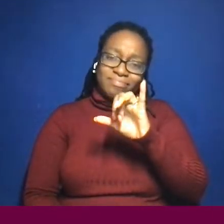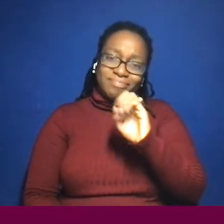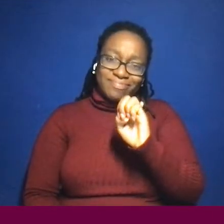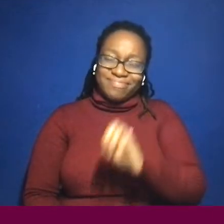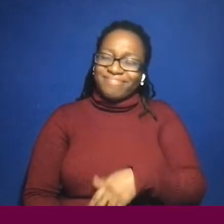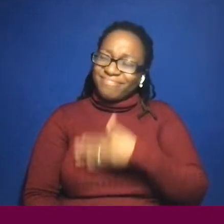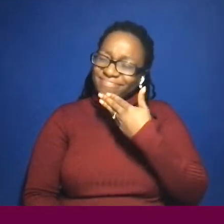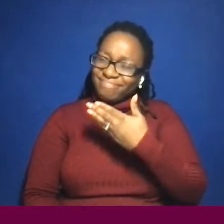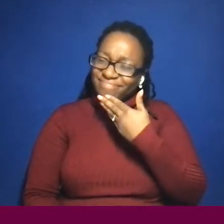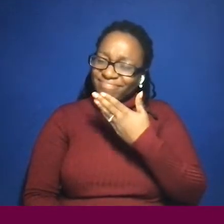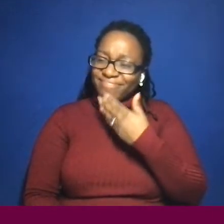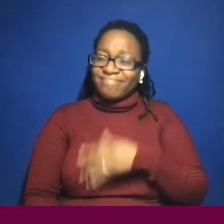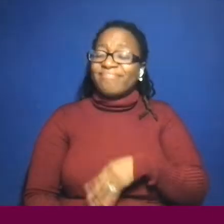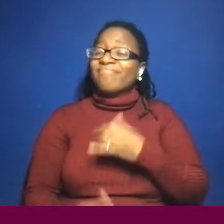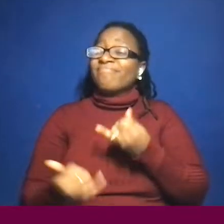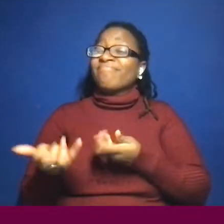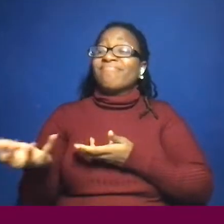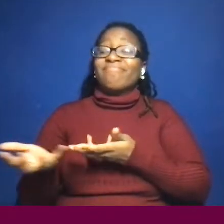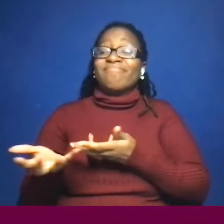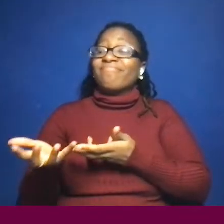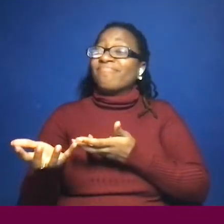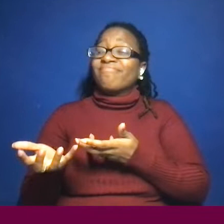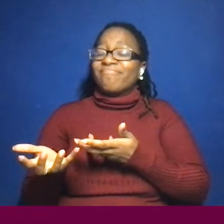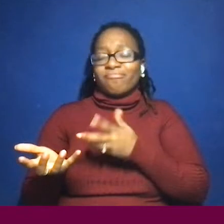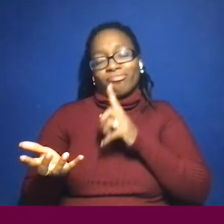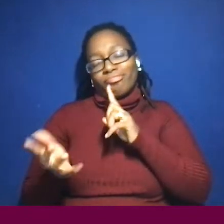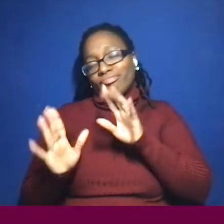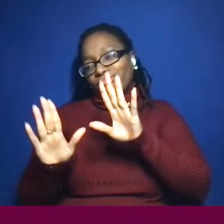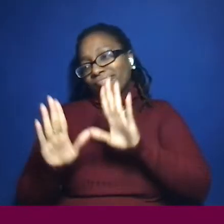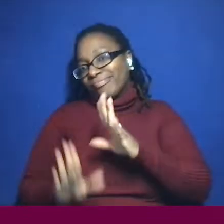it's wonderful to be in conversation with you. It's wonderful to have